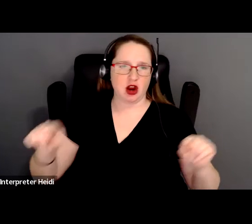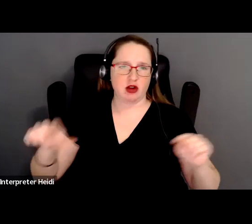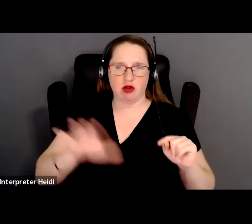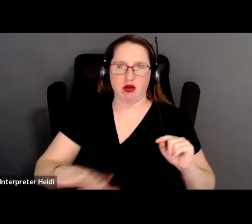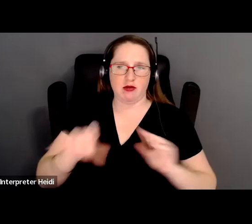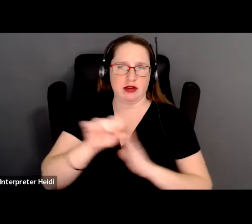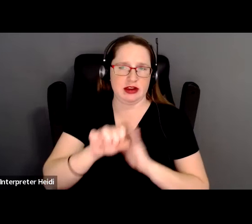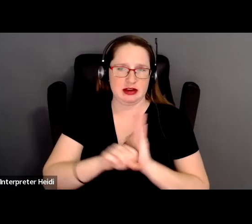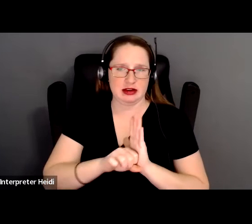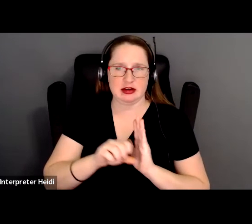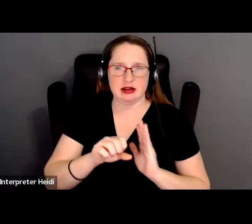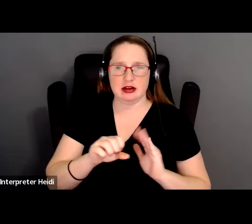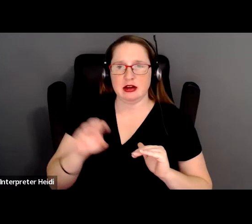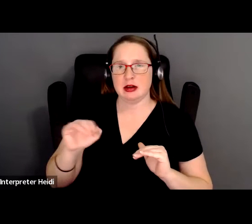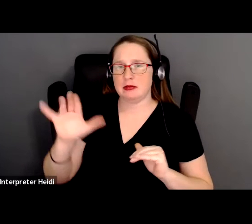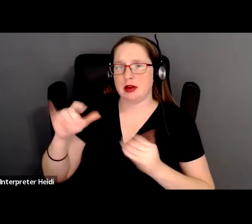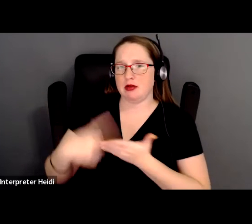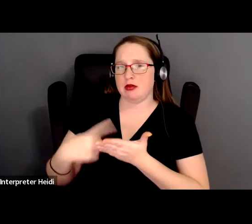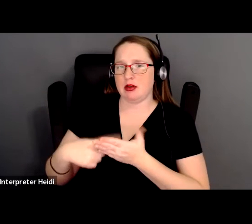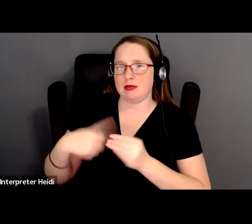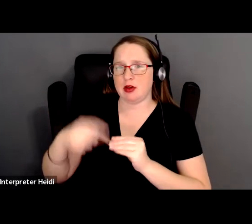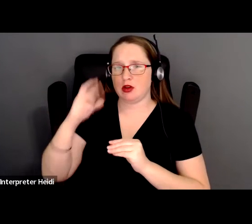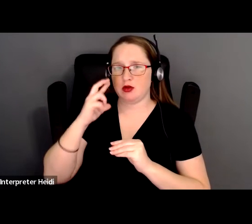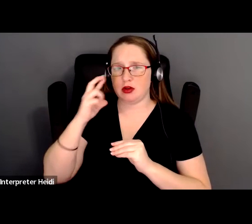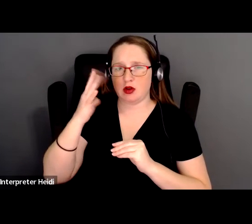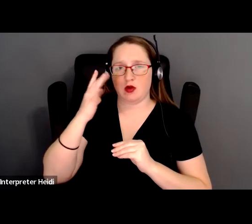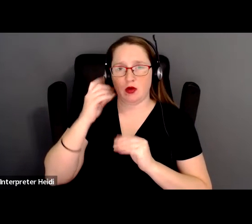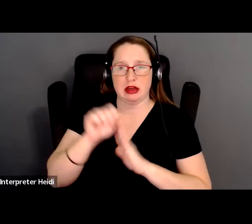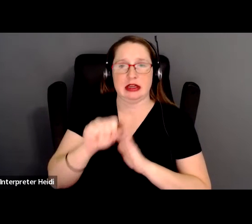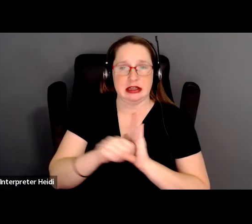and Mary Dot talked about some of the reasons why State States are different